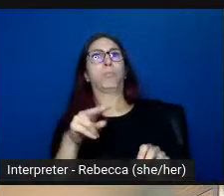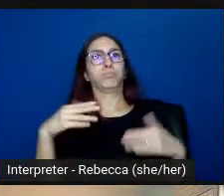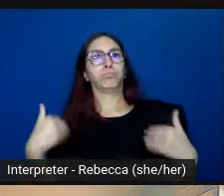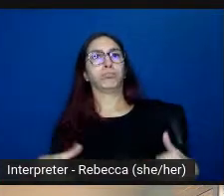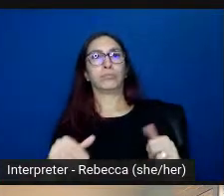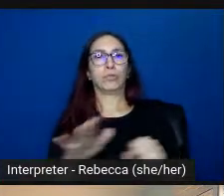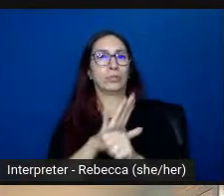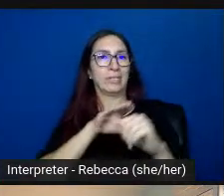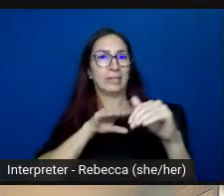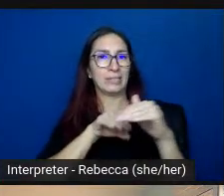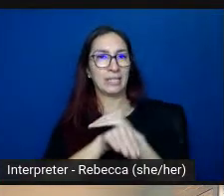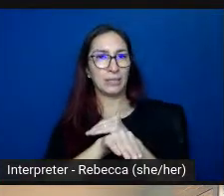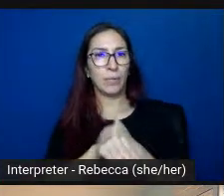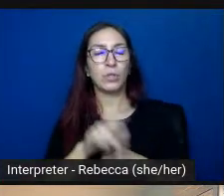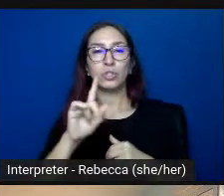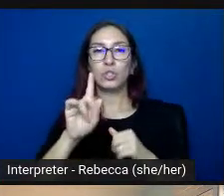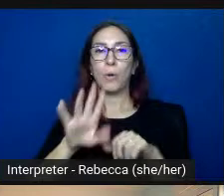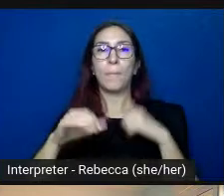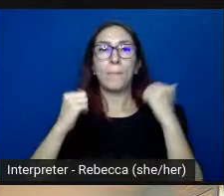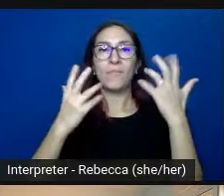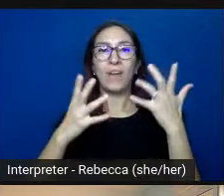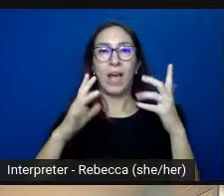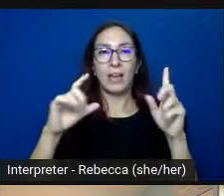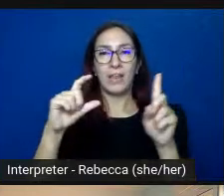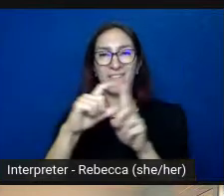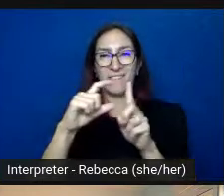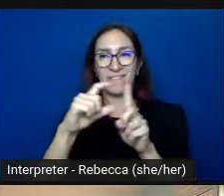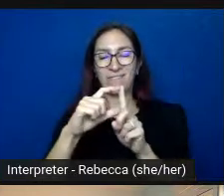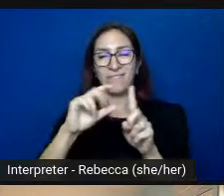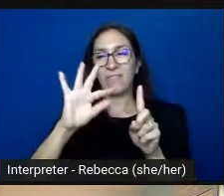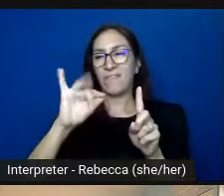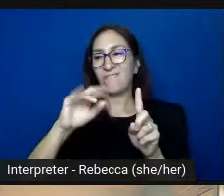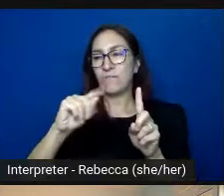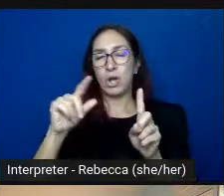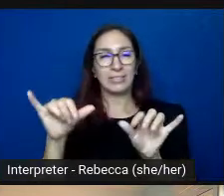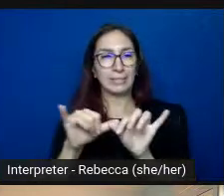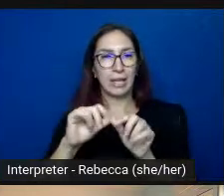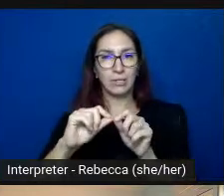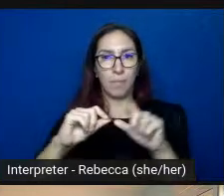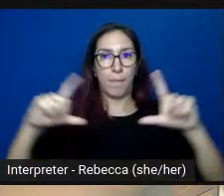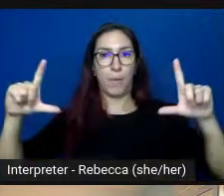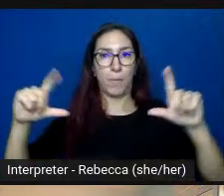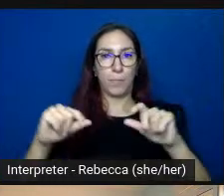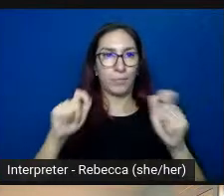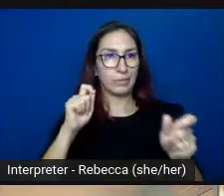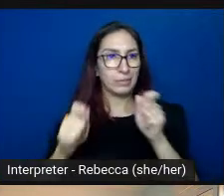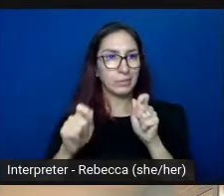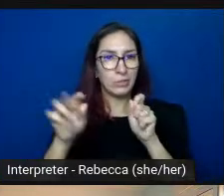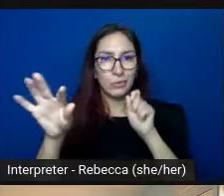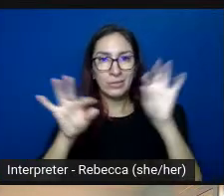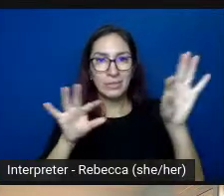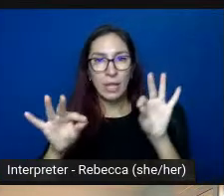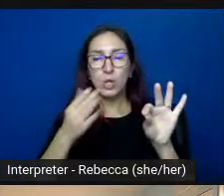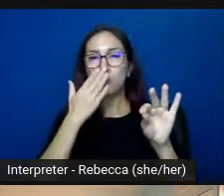was fully accessible by the standards we had at that moment. Interesting features, provided font size selector.